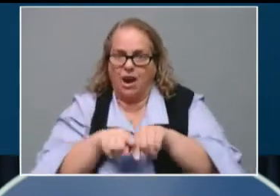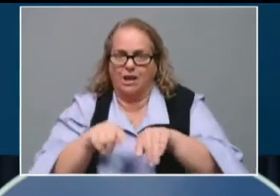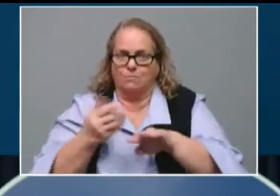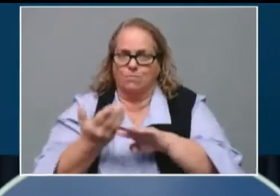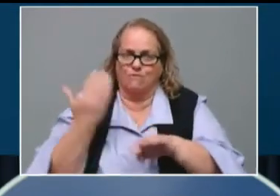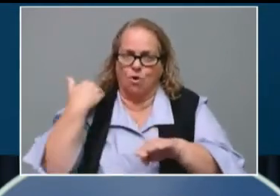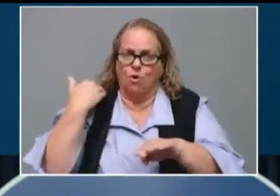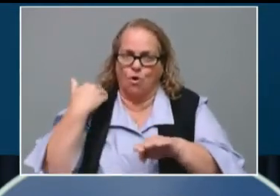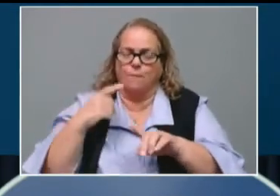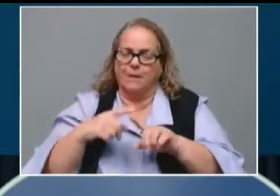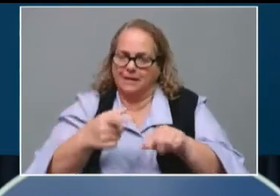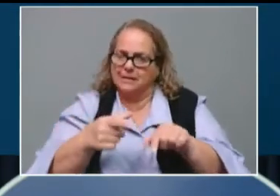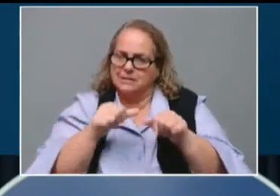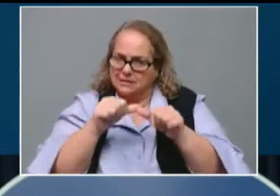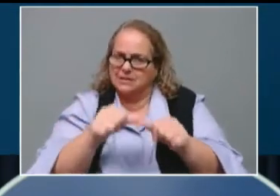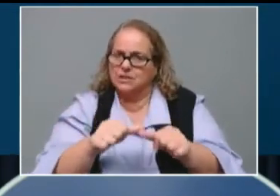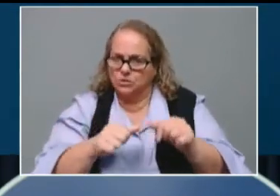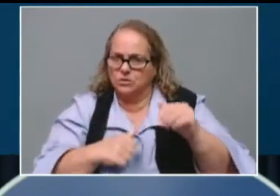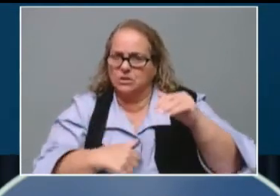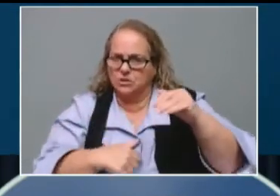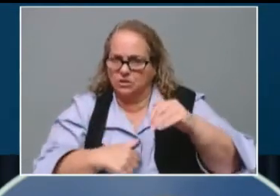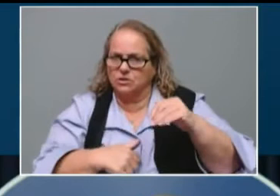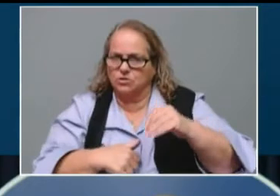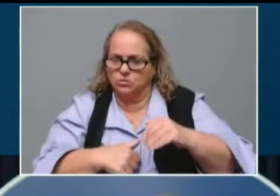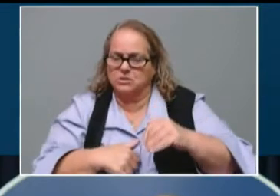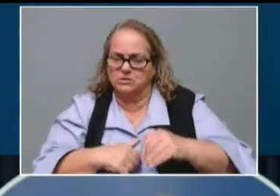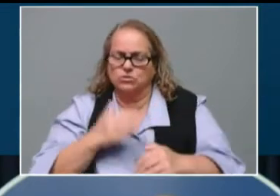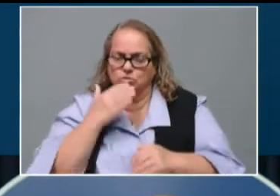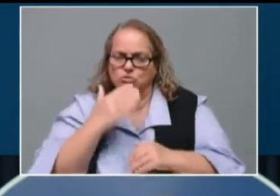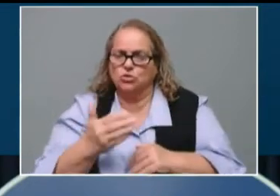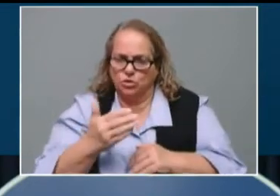little more worried about this one and we got to watch it next week and the